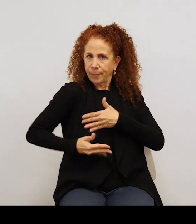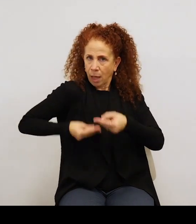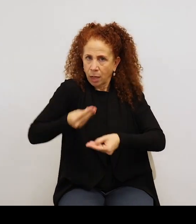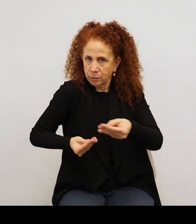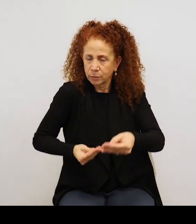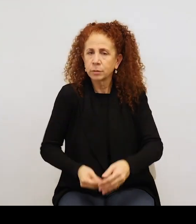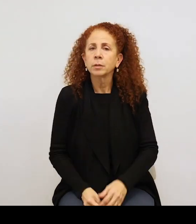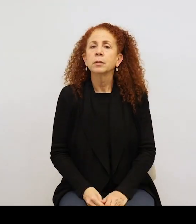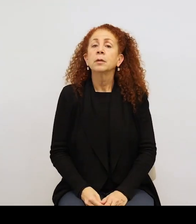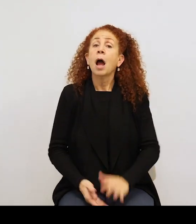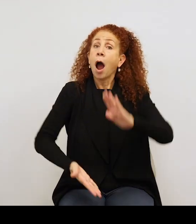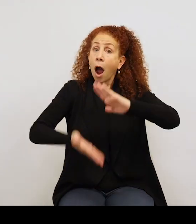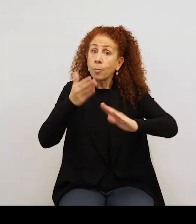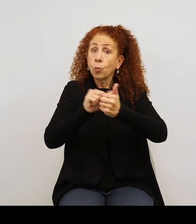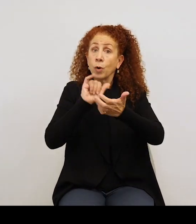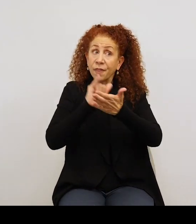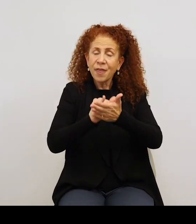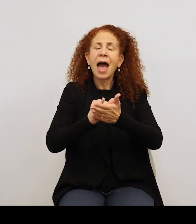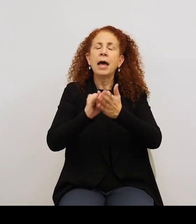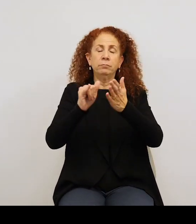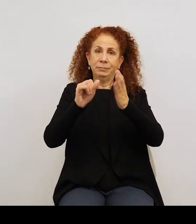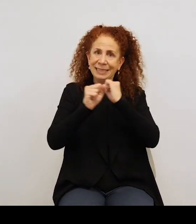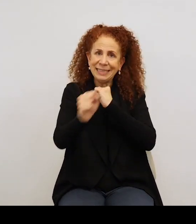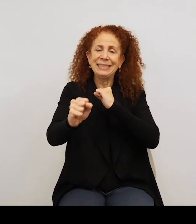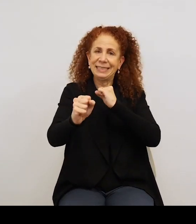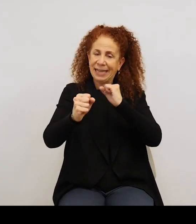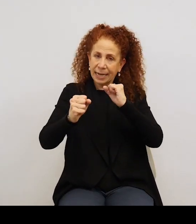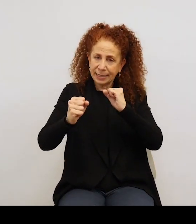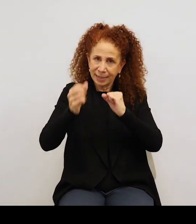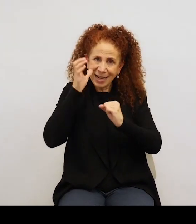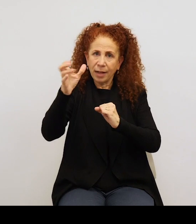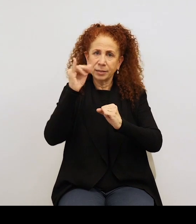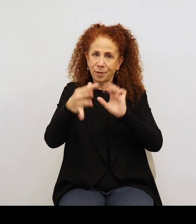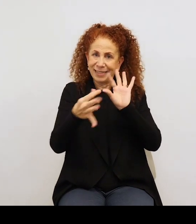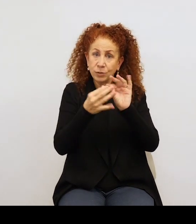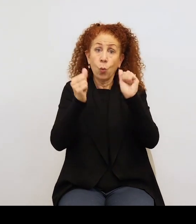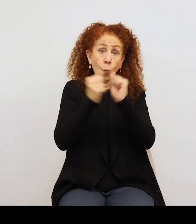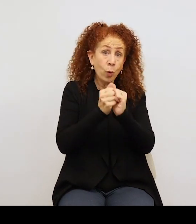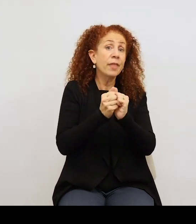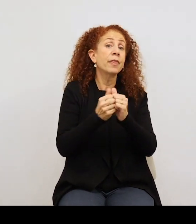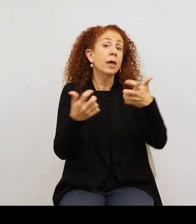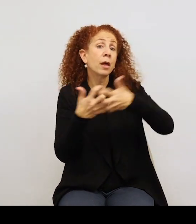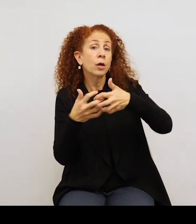Operating with such an extended concept of kinship in relation to animals, one